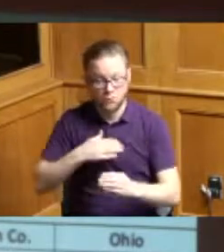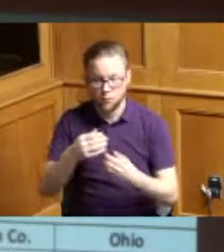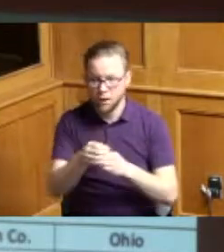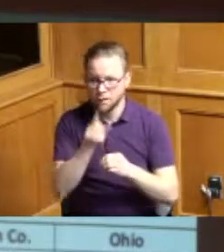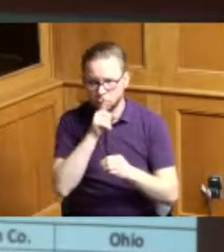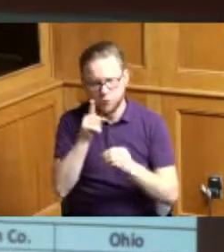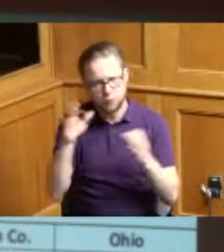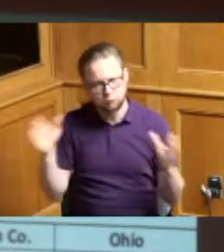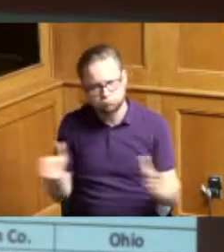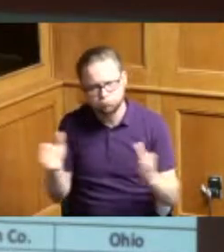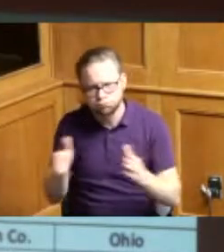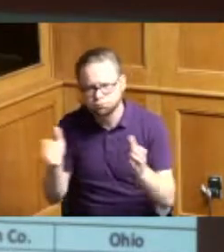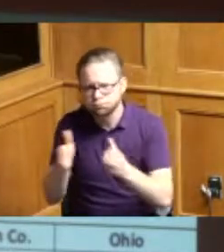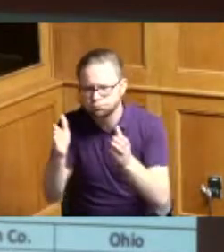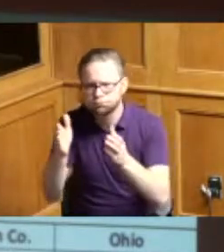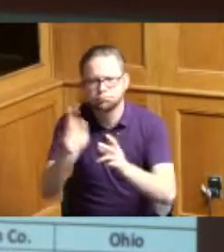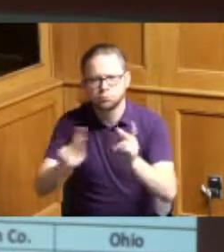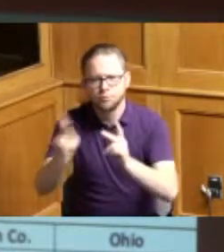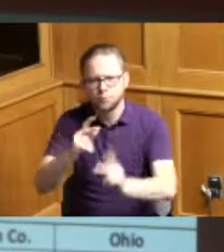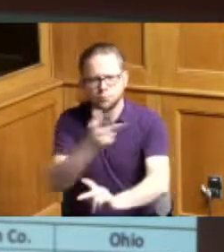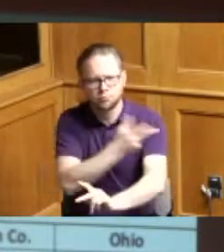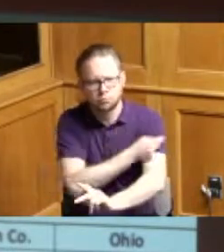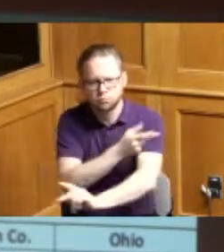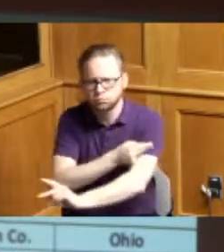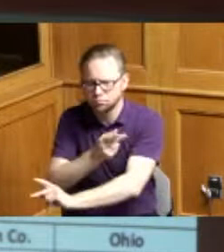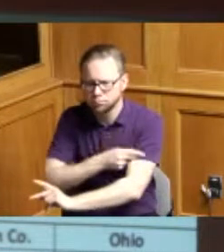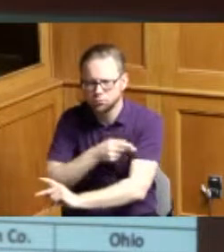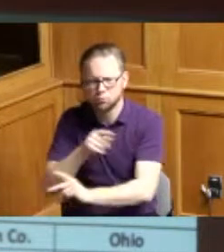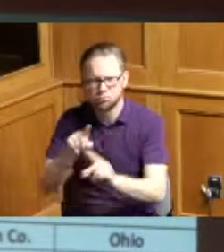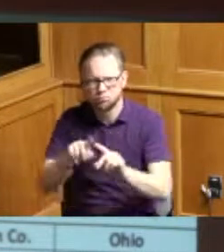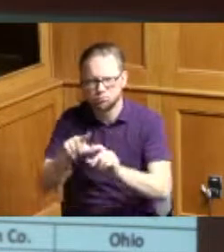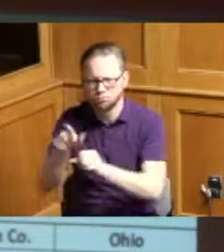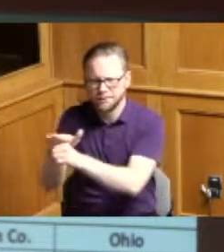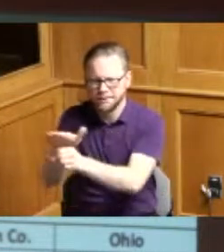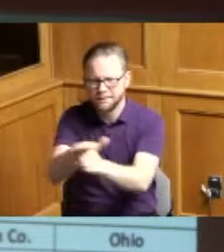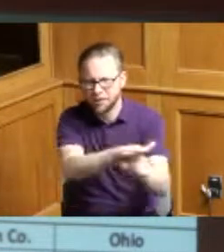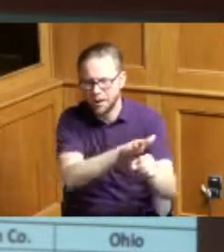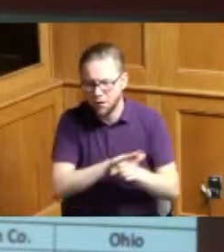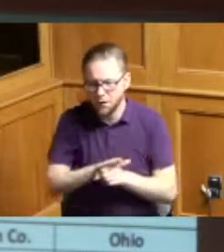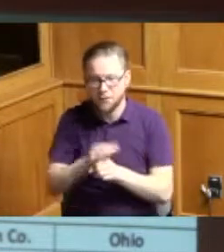where we know that there's minority populations or hesitant populations I'd also like to commend